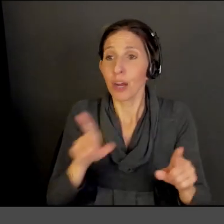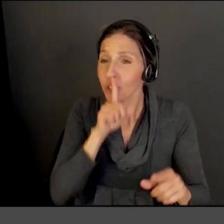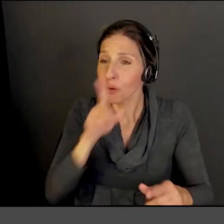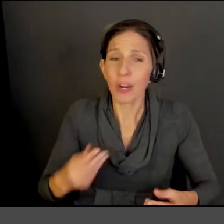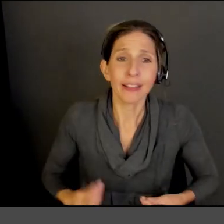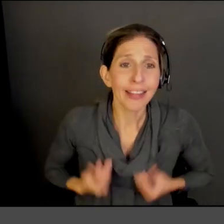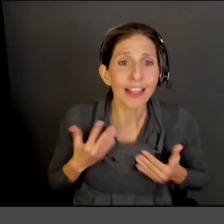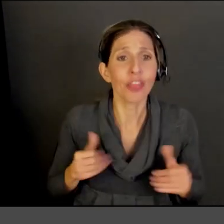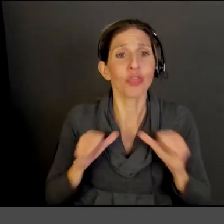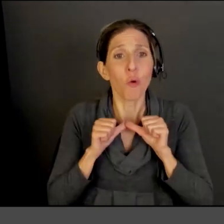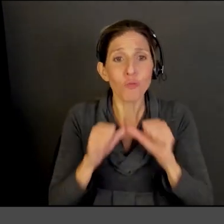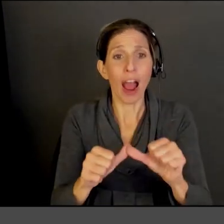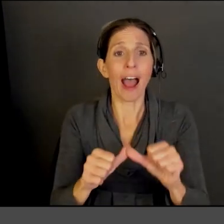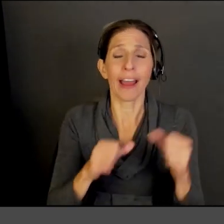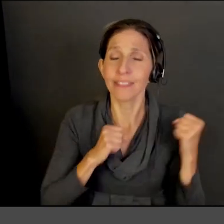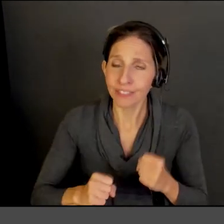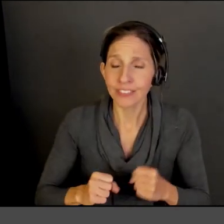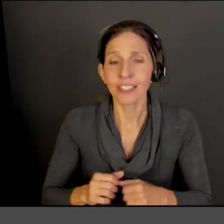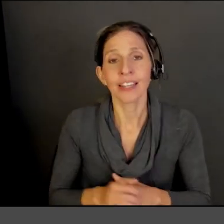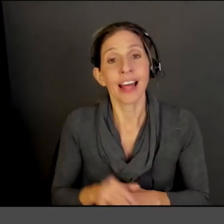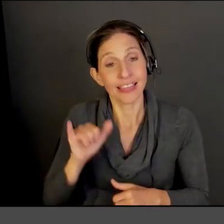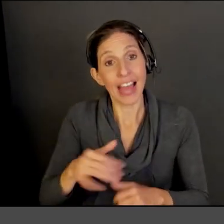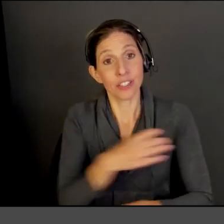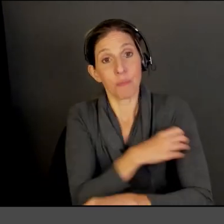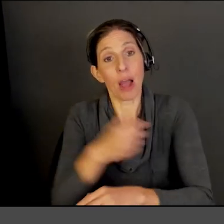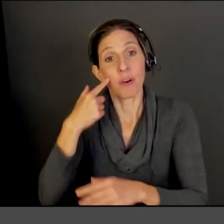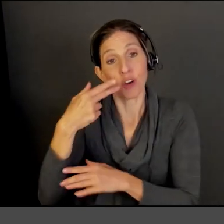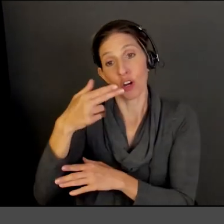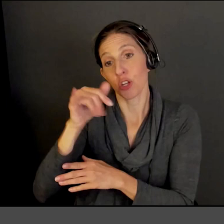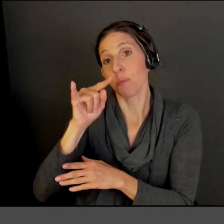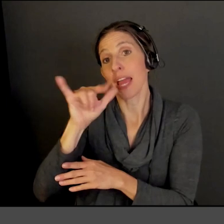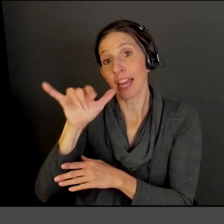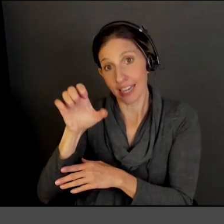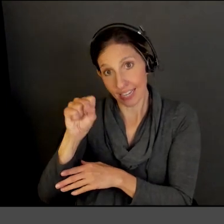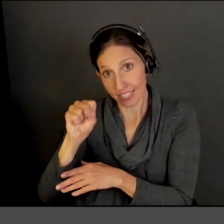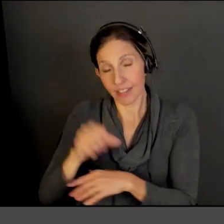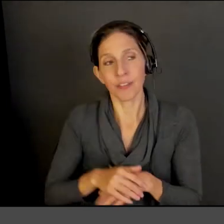WELL, I LOVE THAT, THAT YOU'VE, YOU'VE TURNED US BACK TO THOSE EXAMPLES.